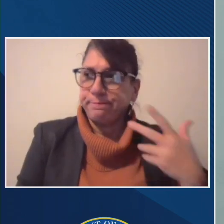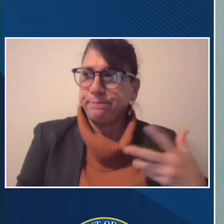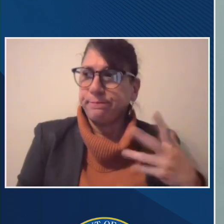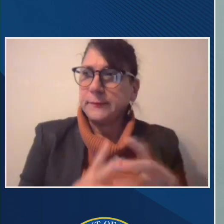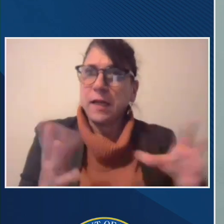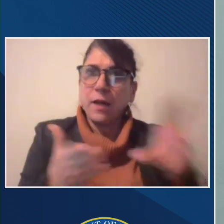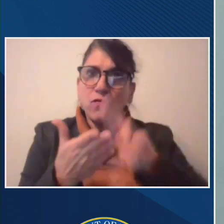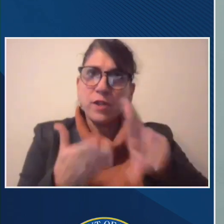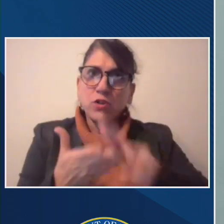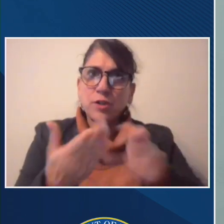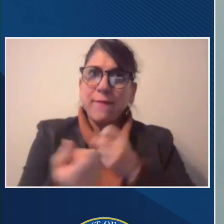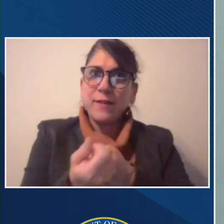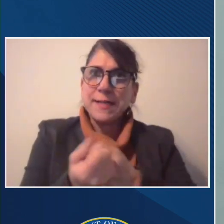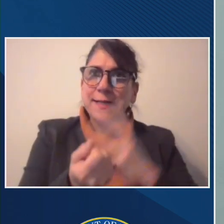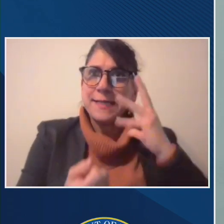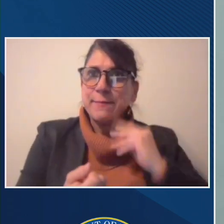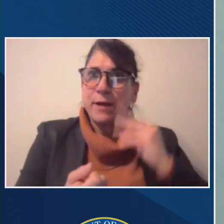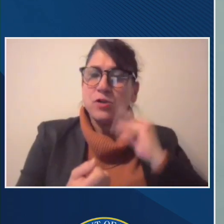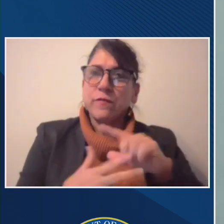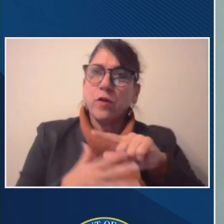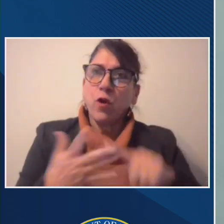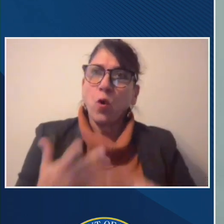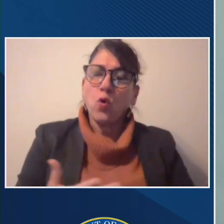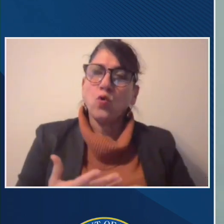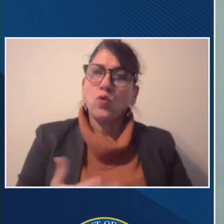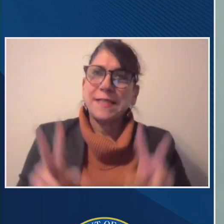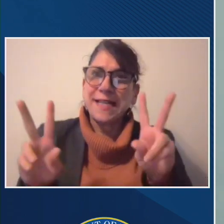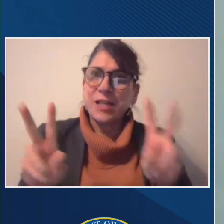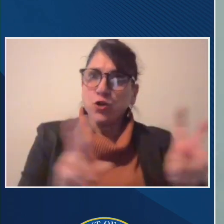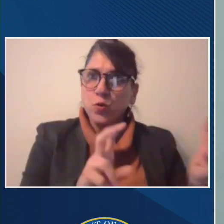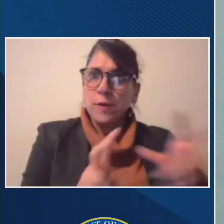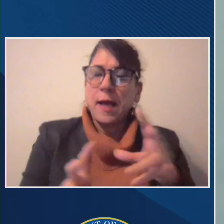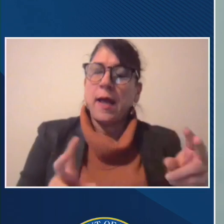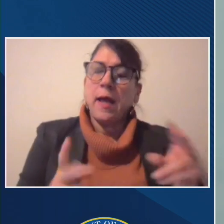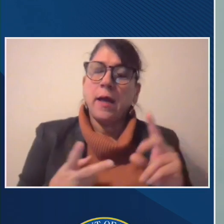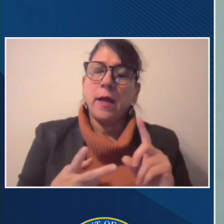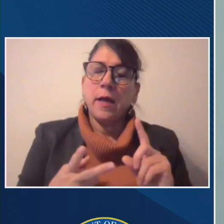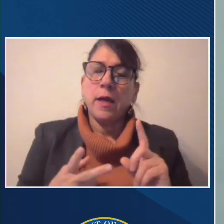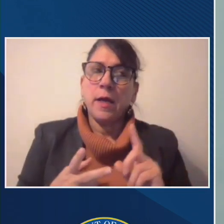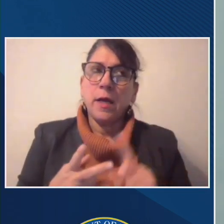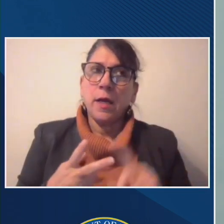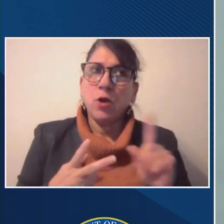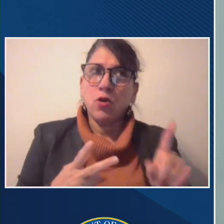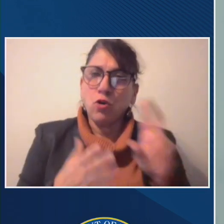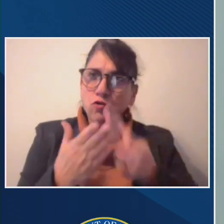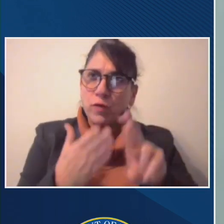experience in these issues and has been- her research has been instrumental for